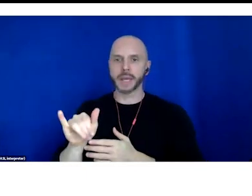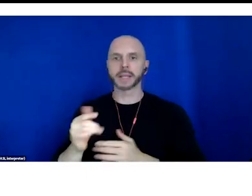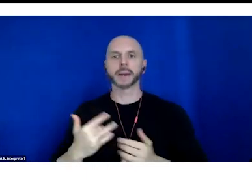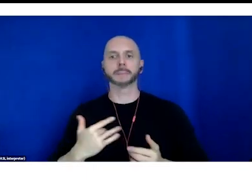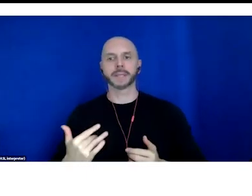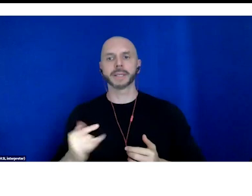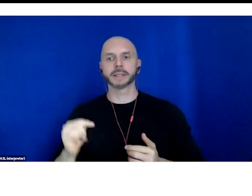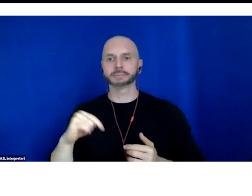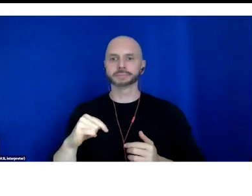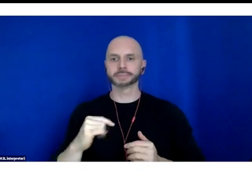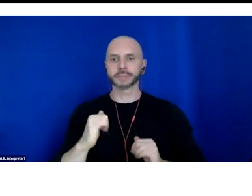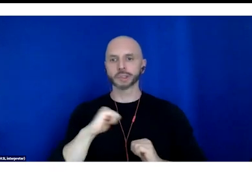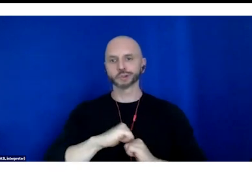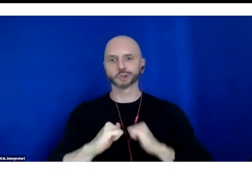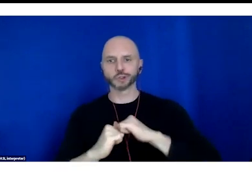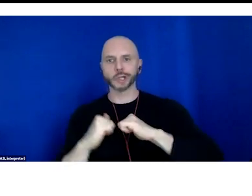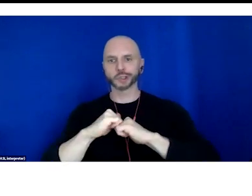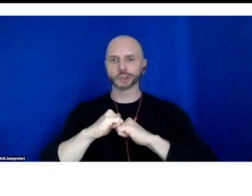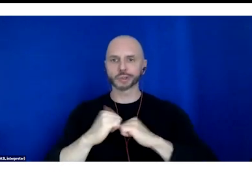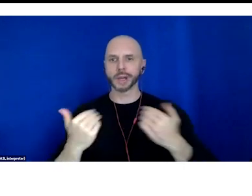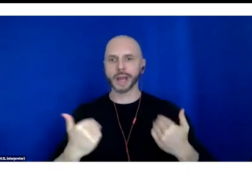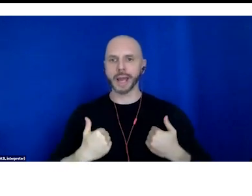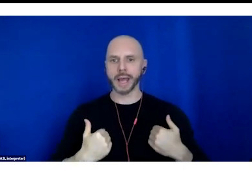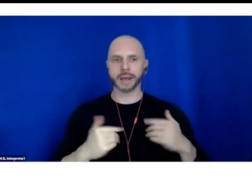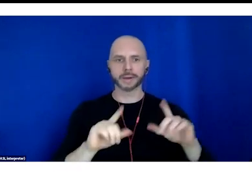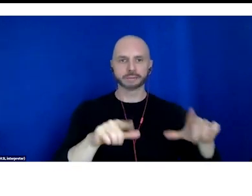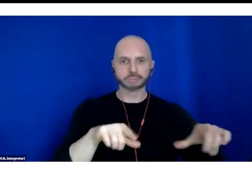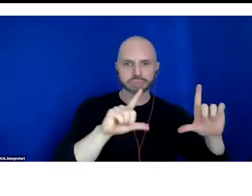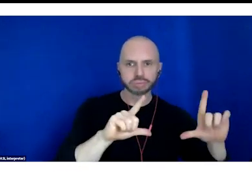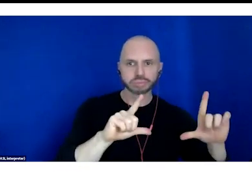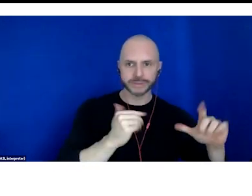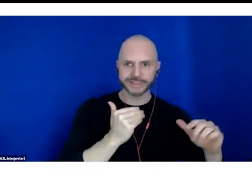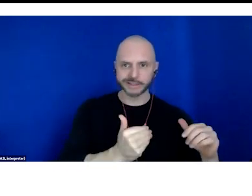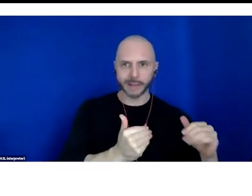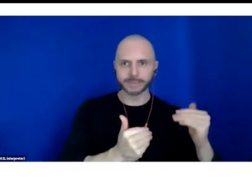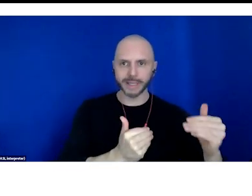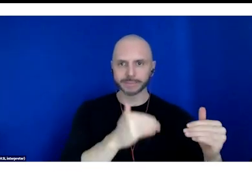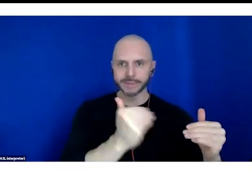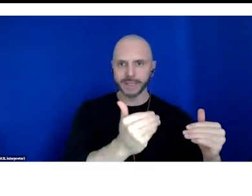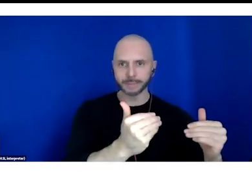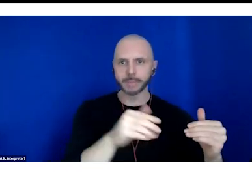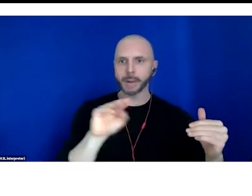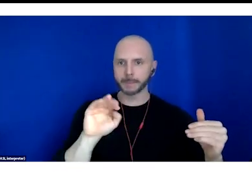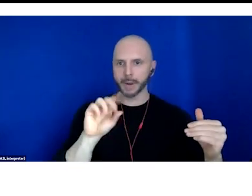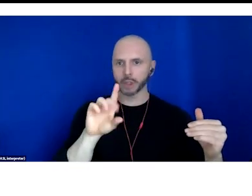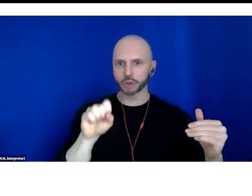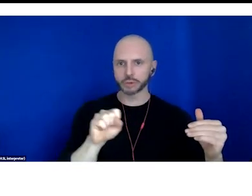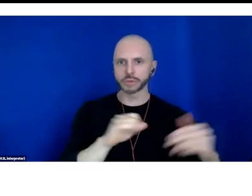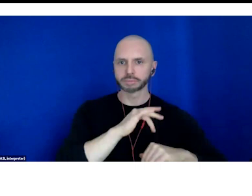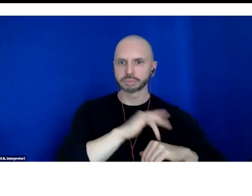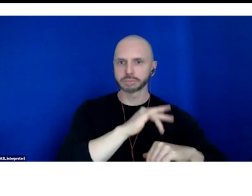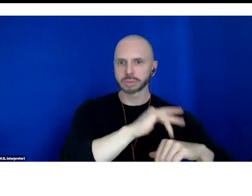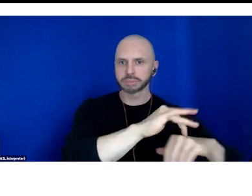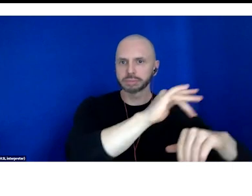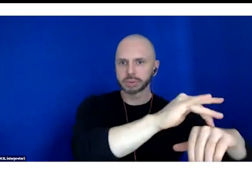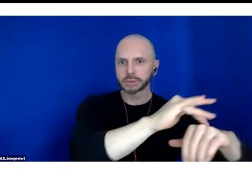in different ways to create platforms for specific use cases. For example, book production, which is